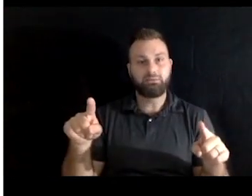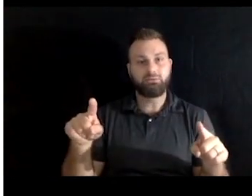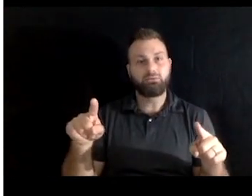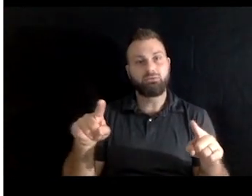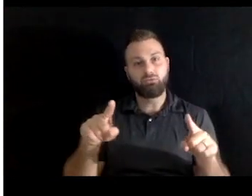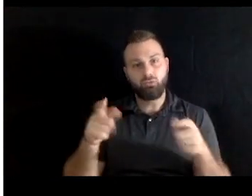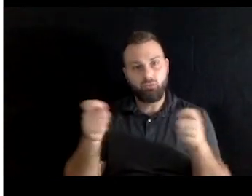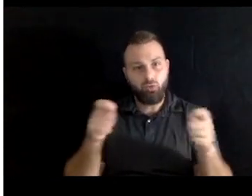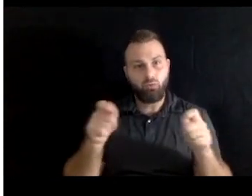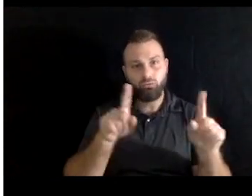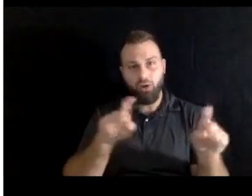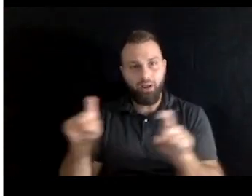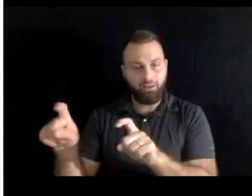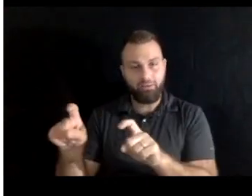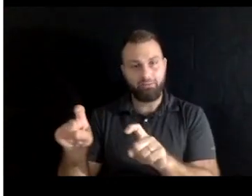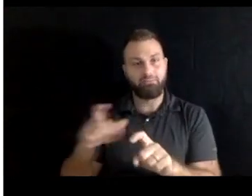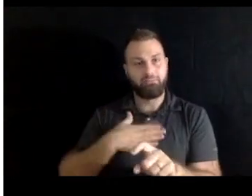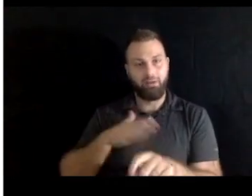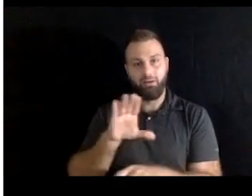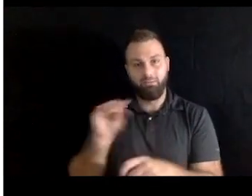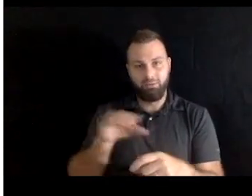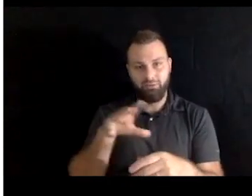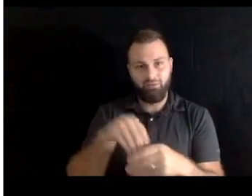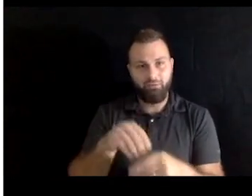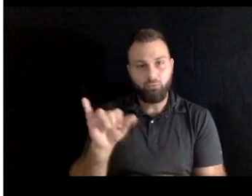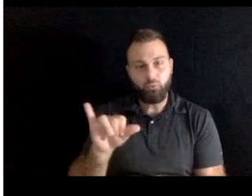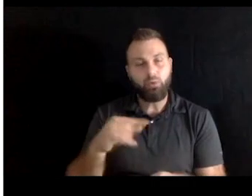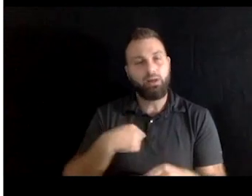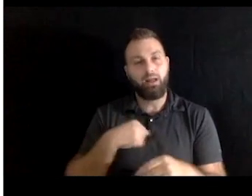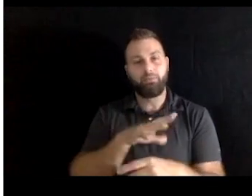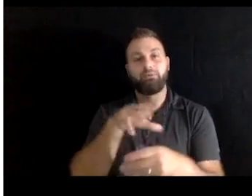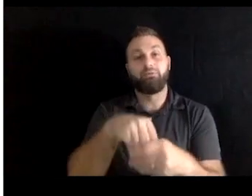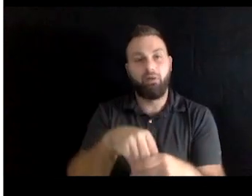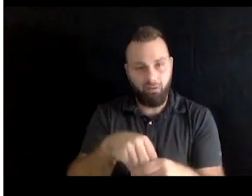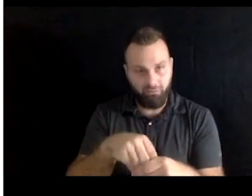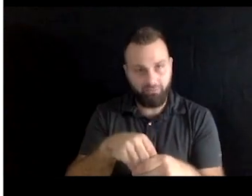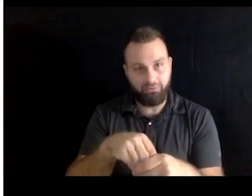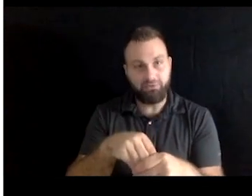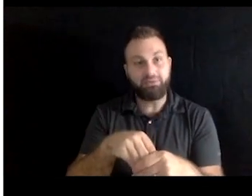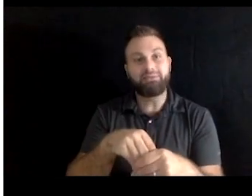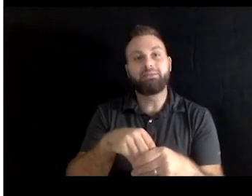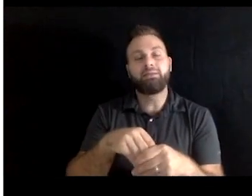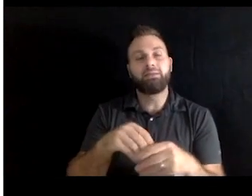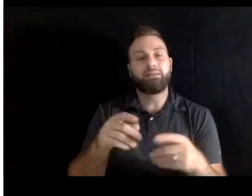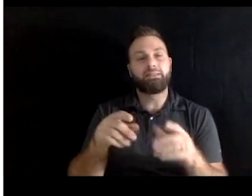and I am heading up the evaluation component in the state of Maryland.